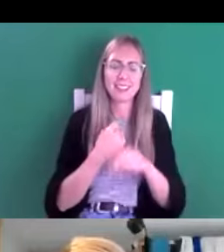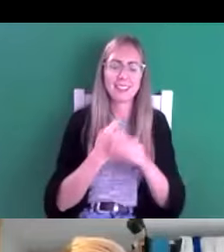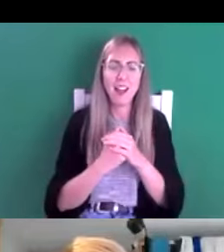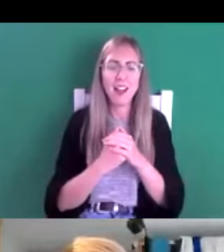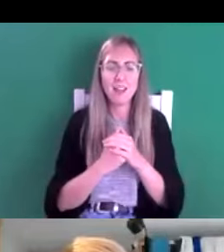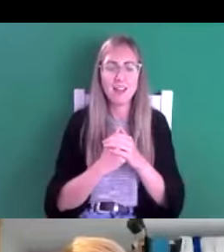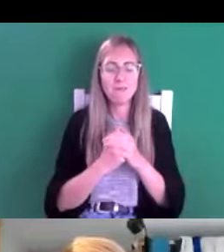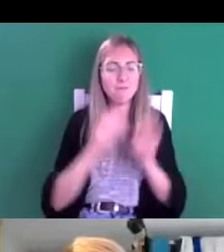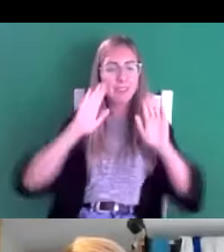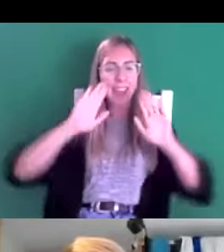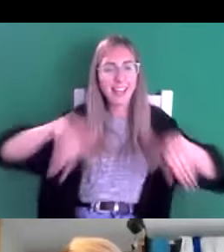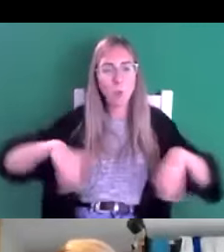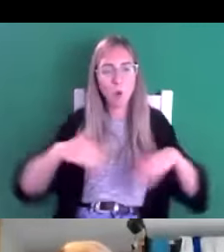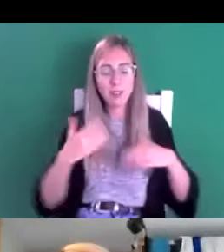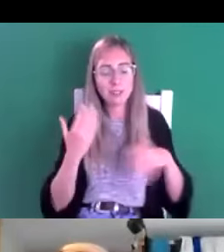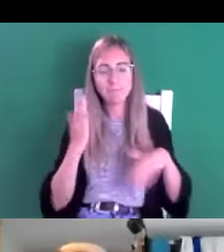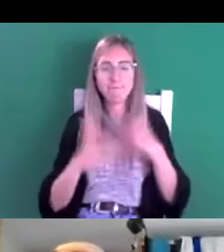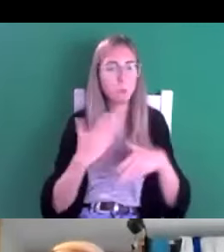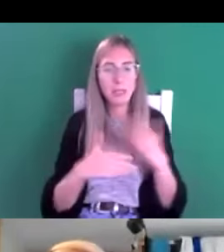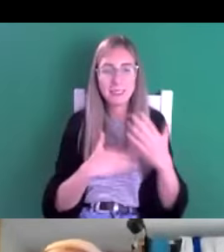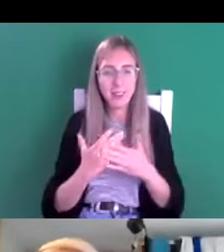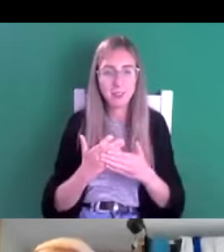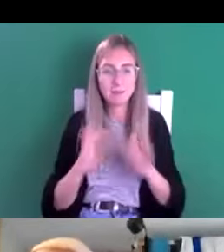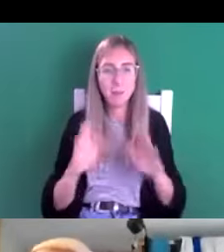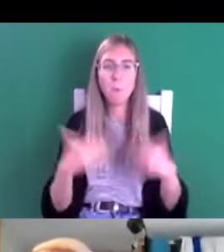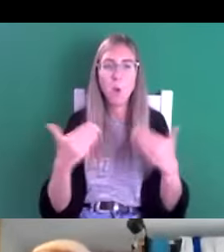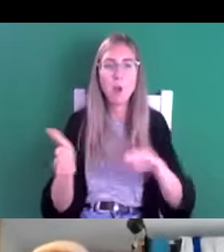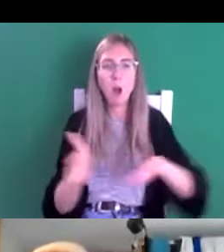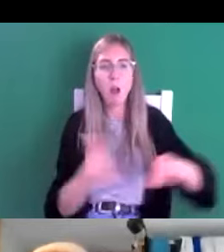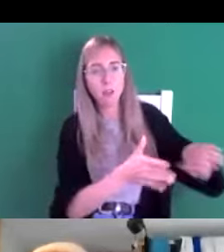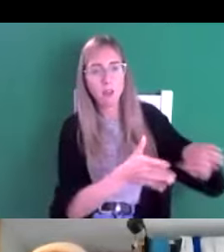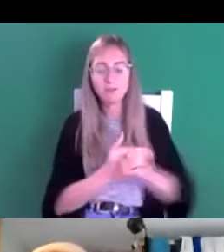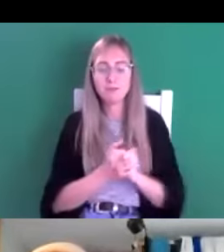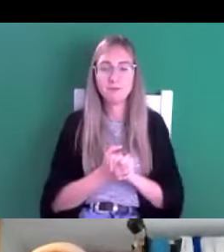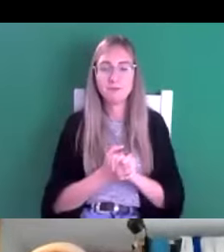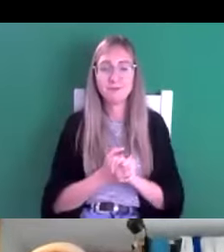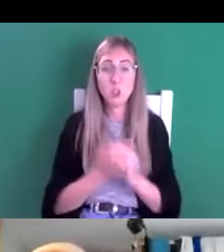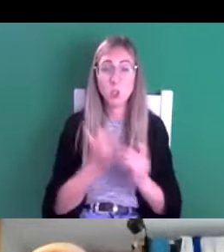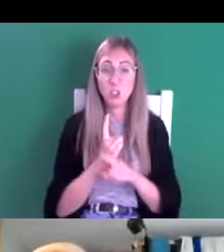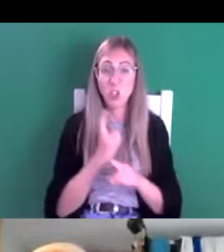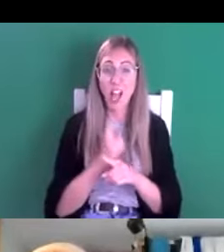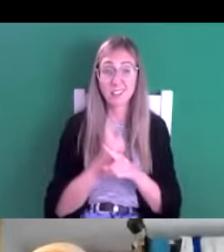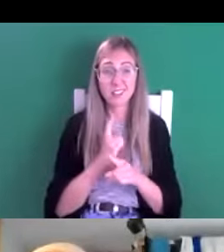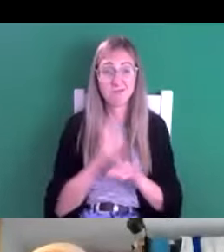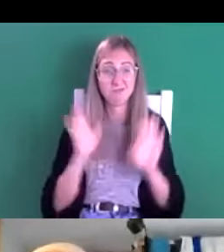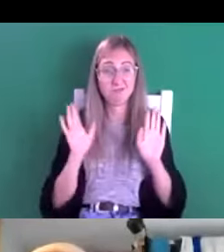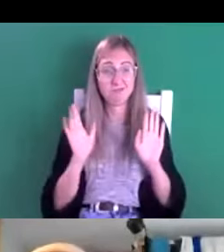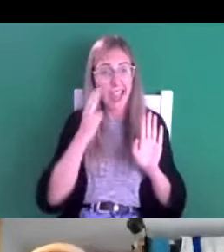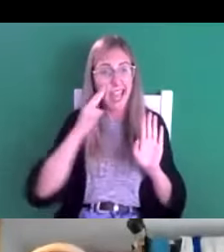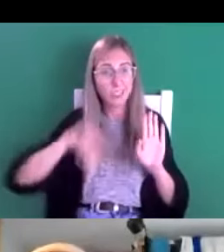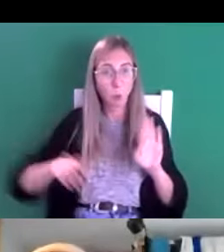don't don't worry that's just all right sorry chat chat lag it's just chill yeah thanks amy